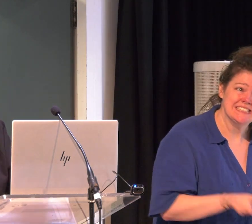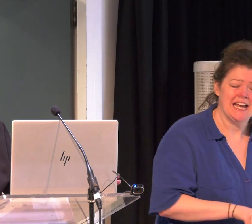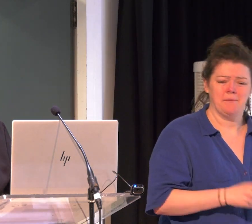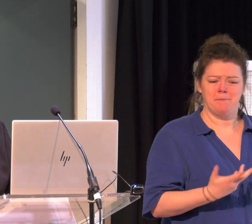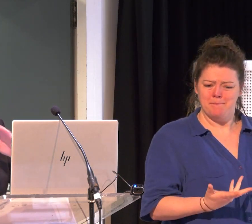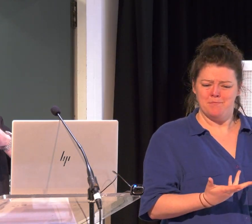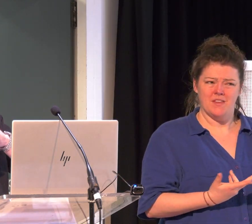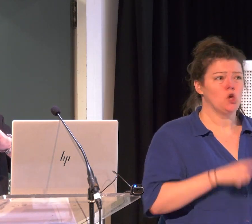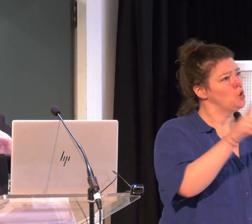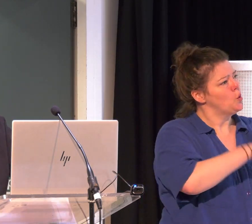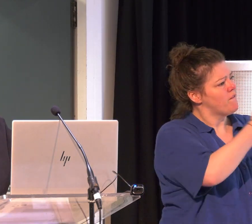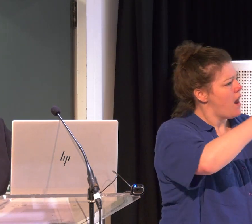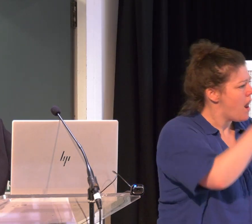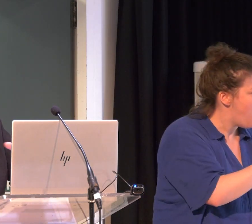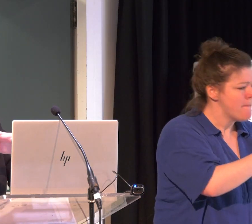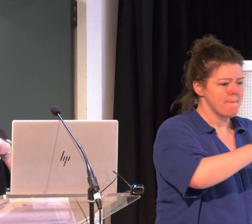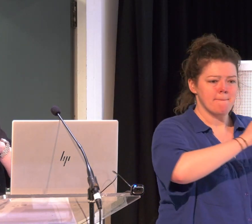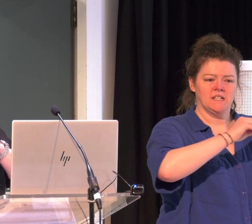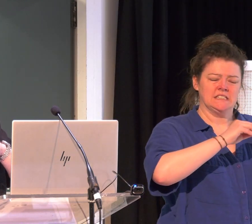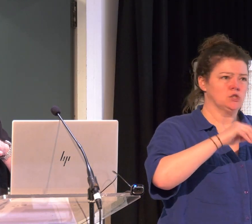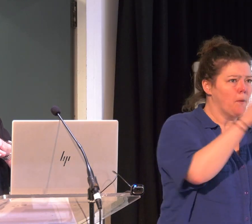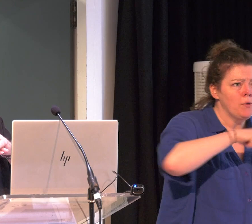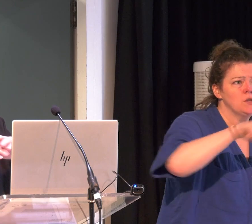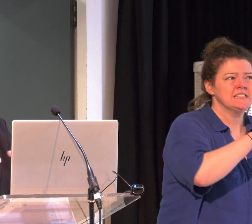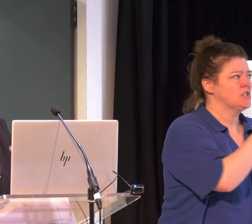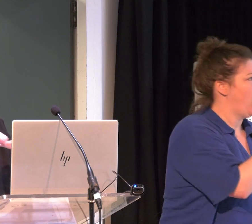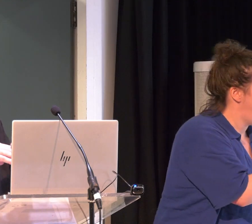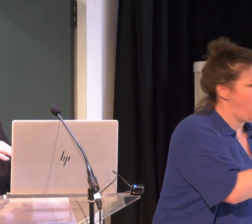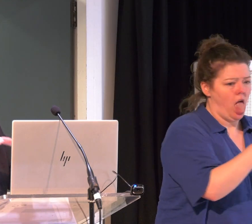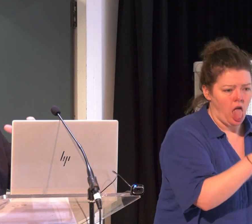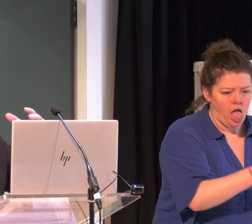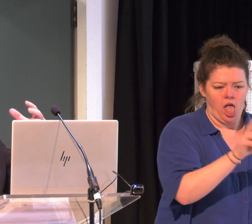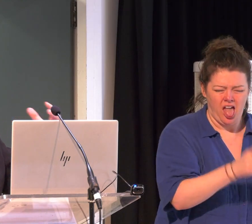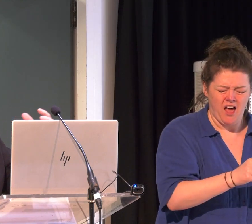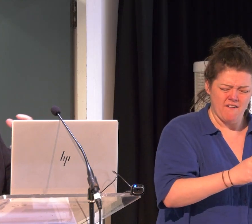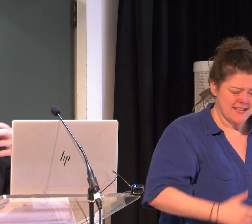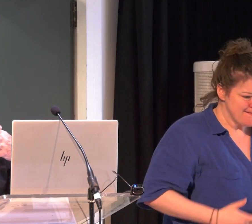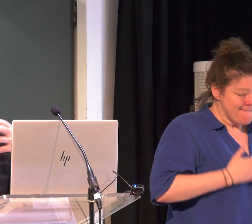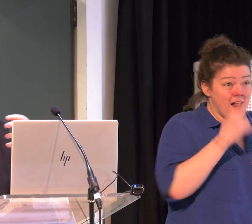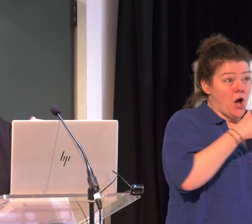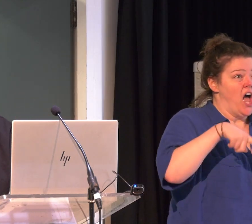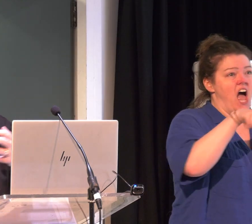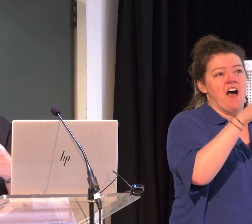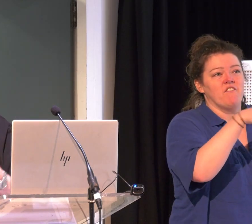Closure of youth clubs, decimation of communities, the loss of any sense of community involvement